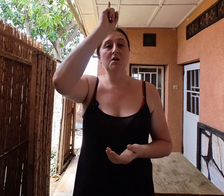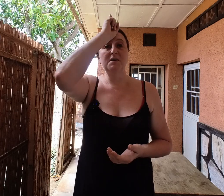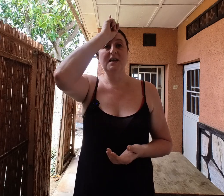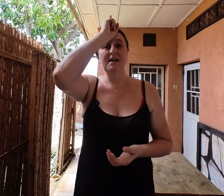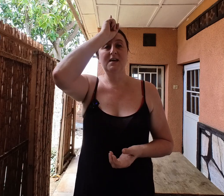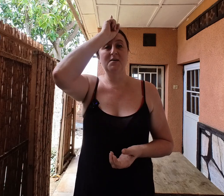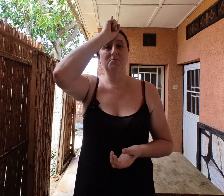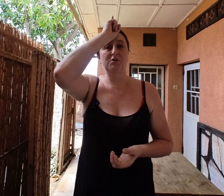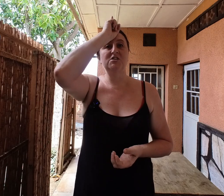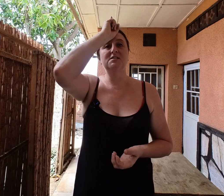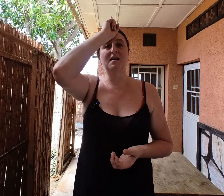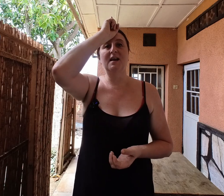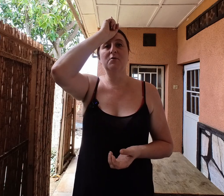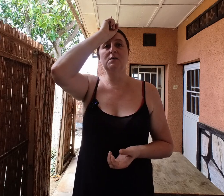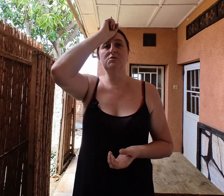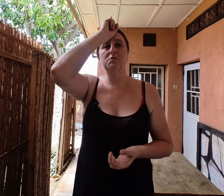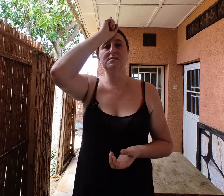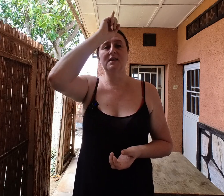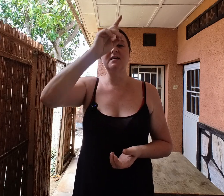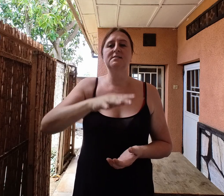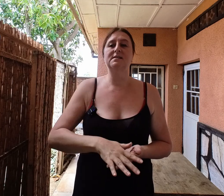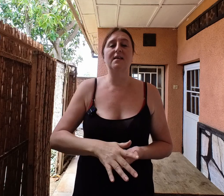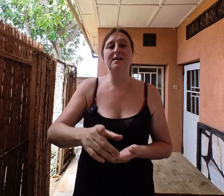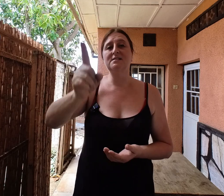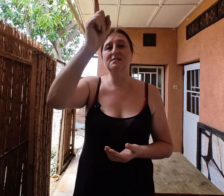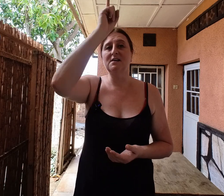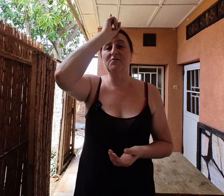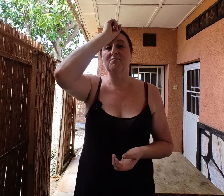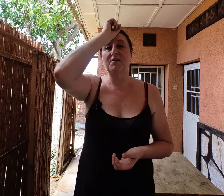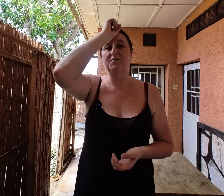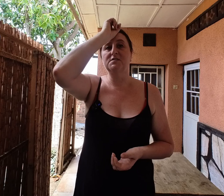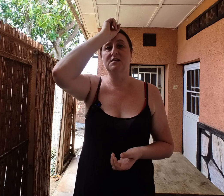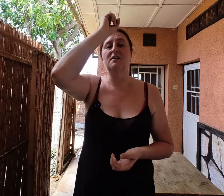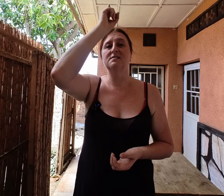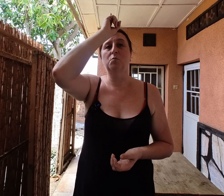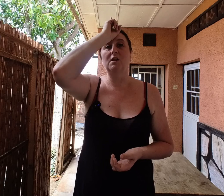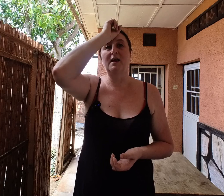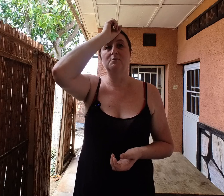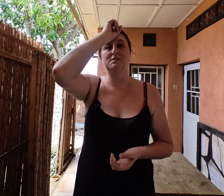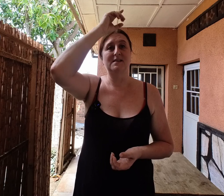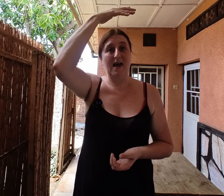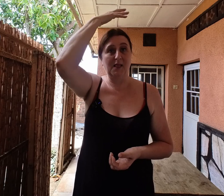Germany in British Sign Language was this, and that is a direct reference to Kaiser Wilhelm's